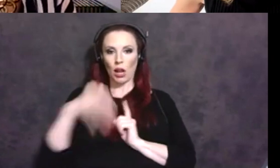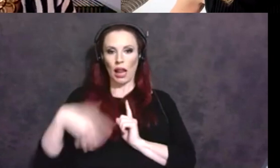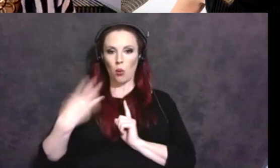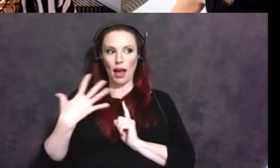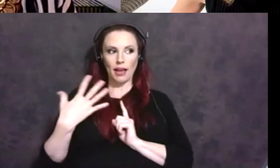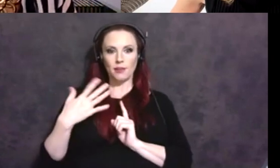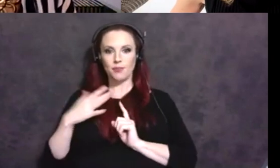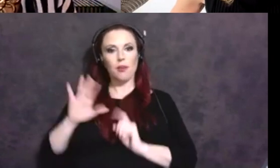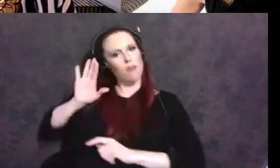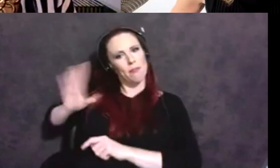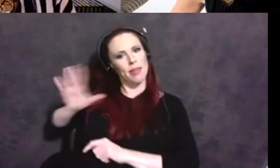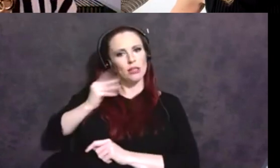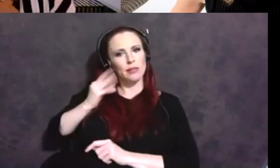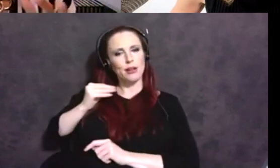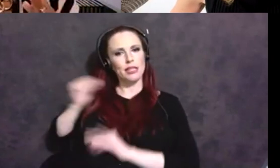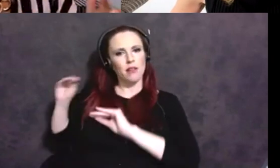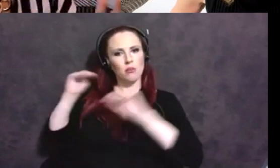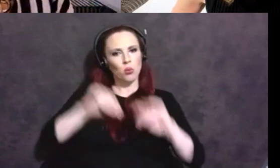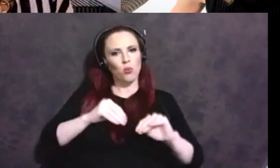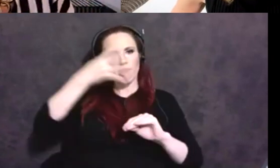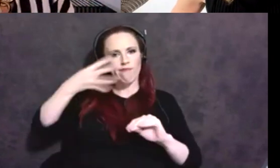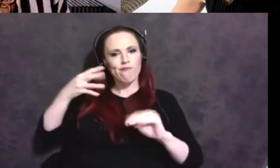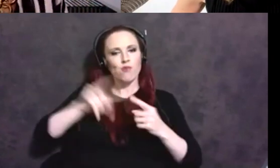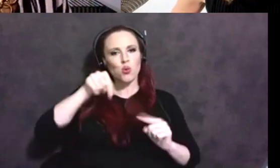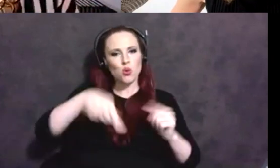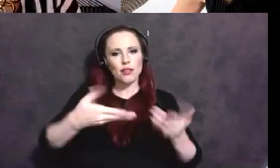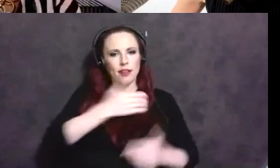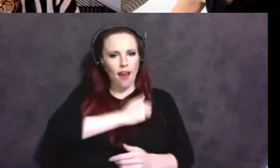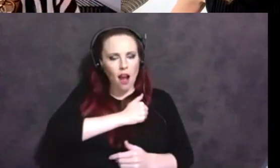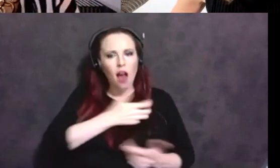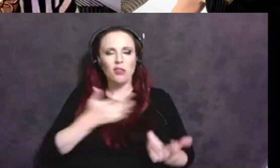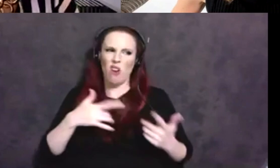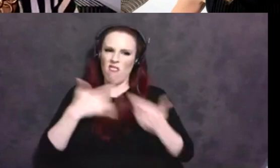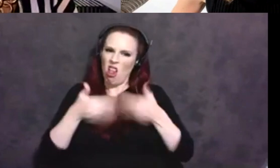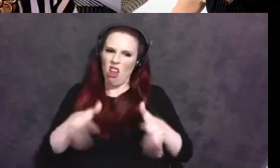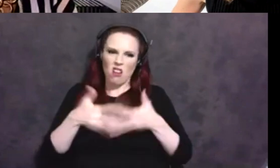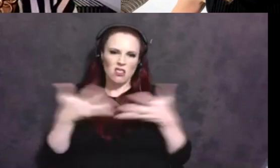my parents had taught me as well to learn how to shift cultural codes so to embody whiteness